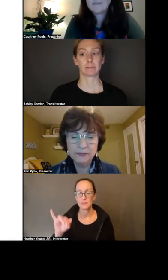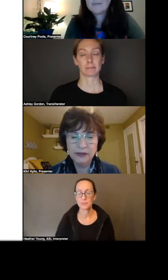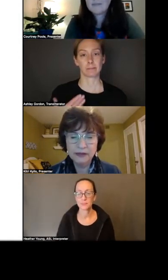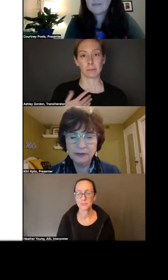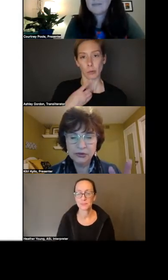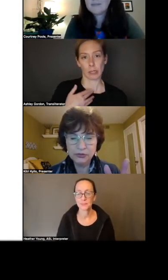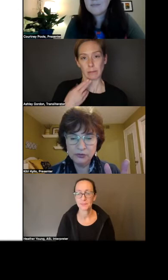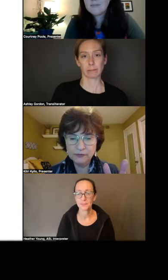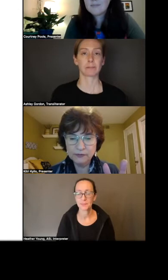Number two.